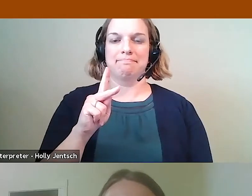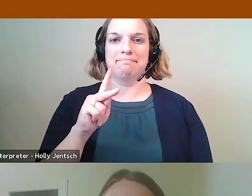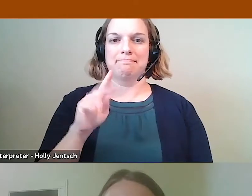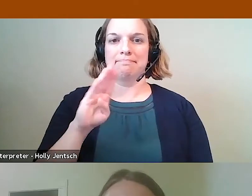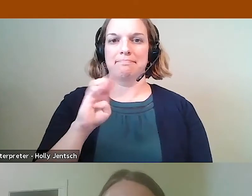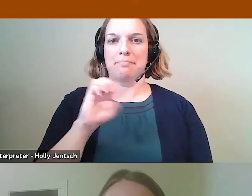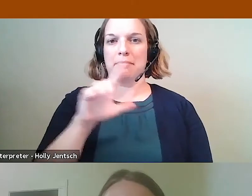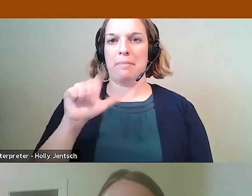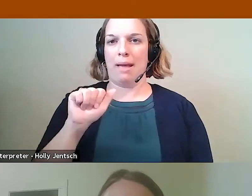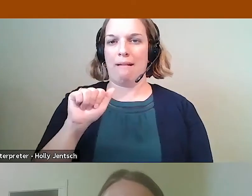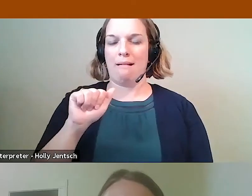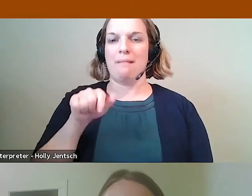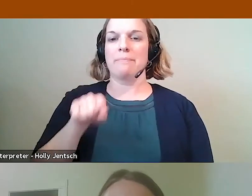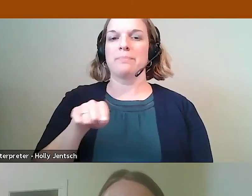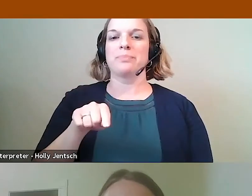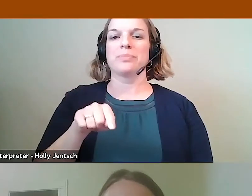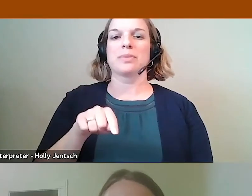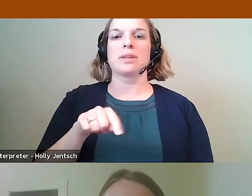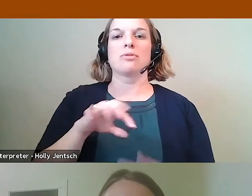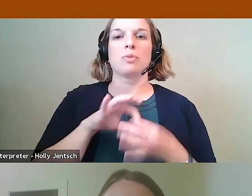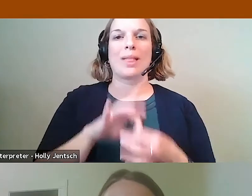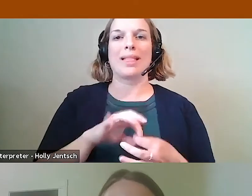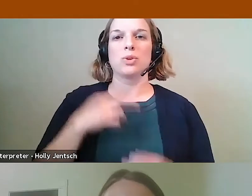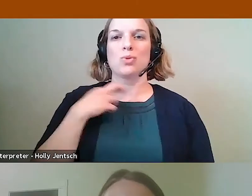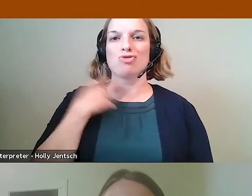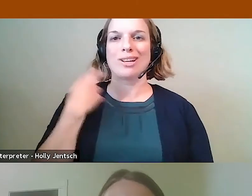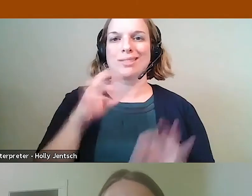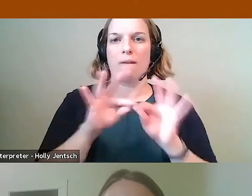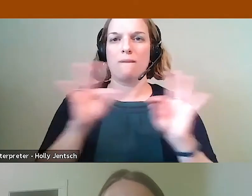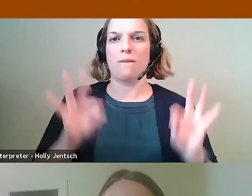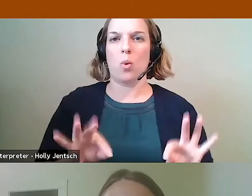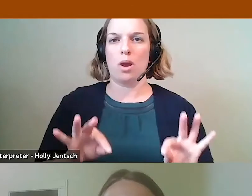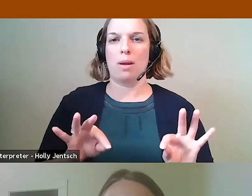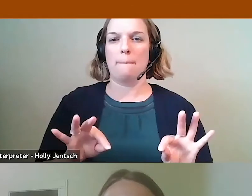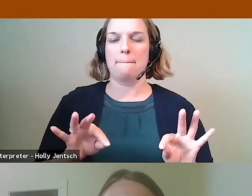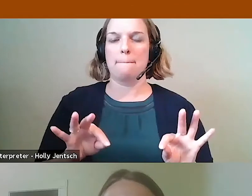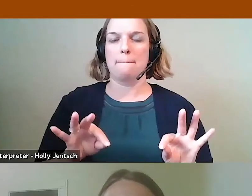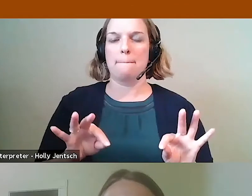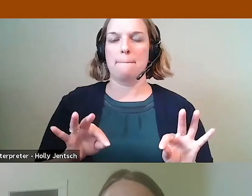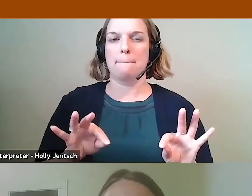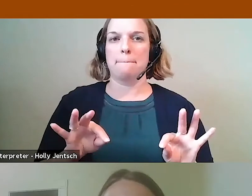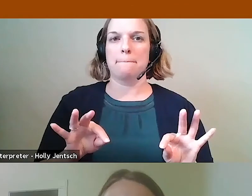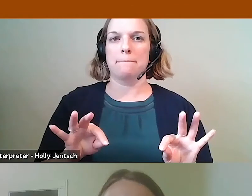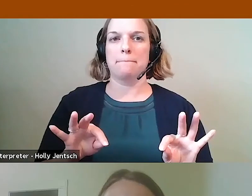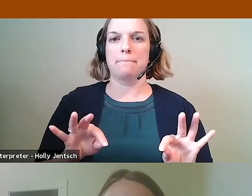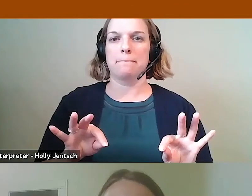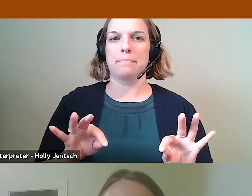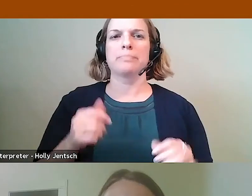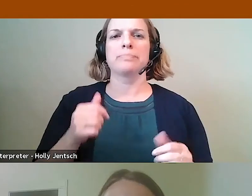Regarding the risk form, what risks were being referred to there?